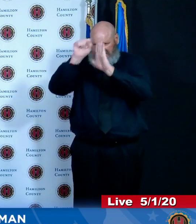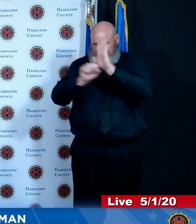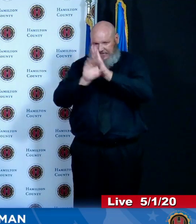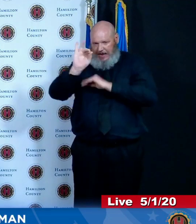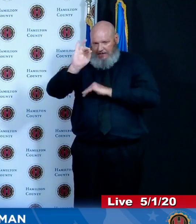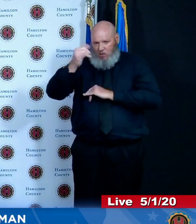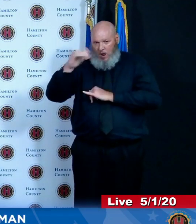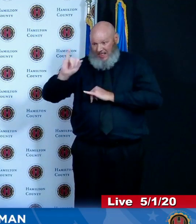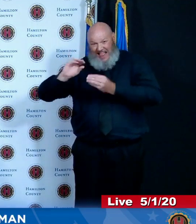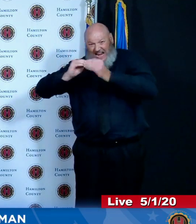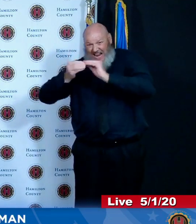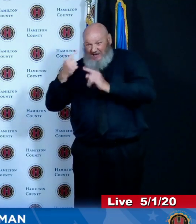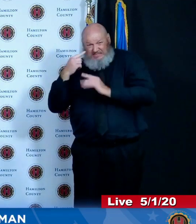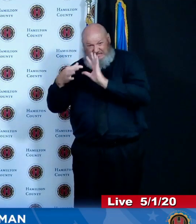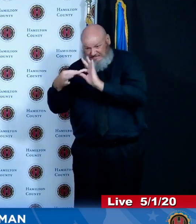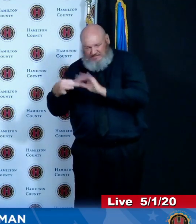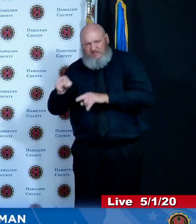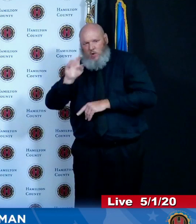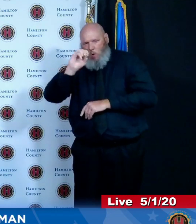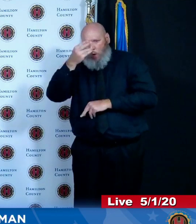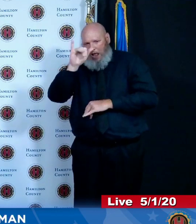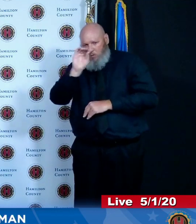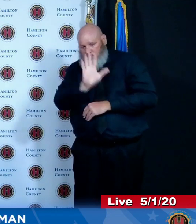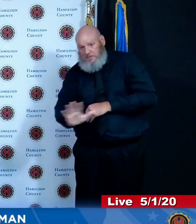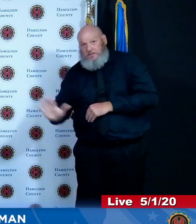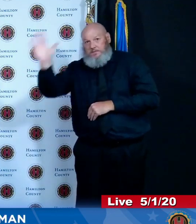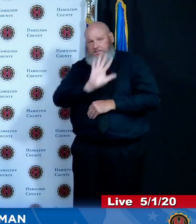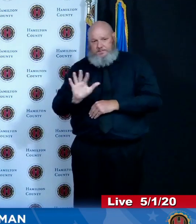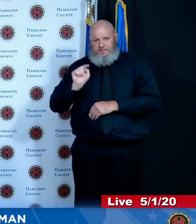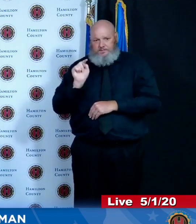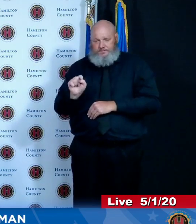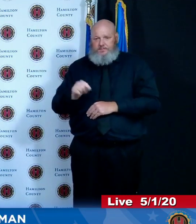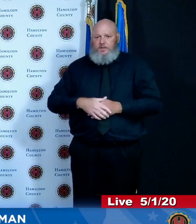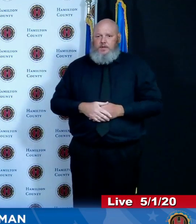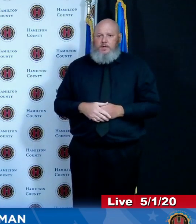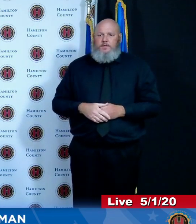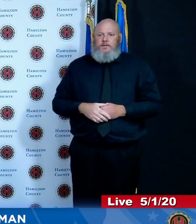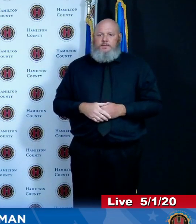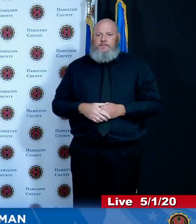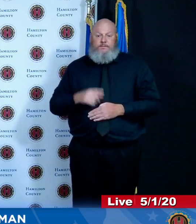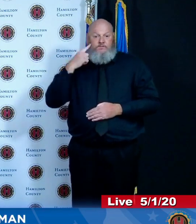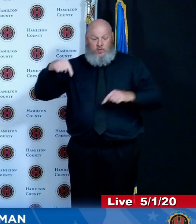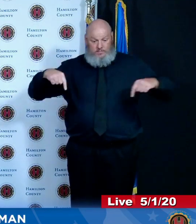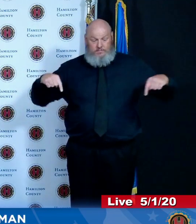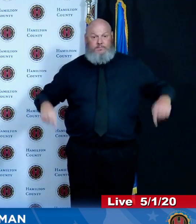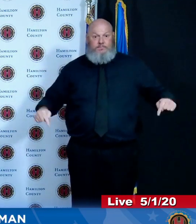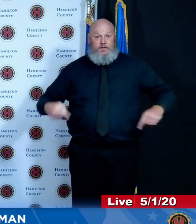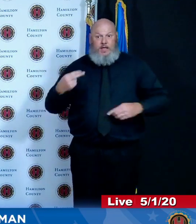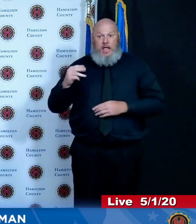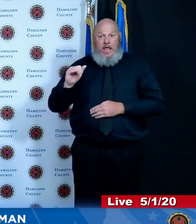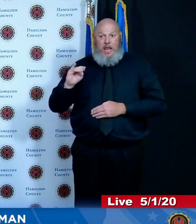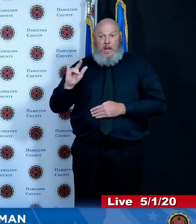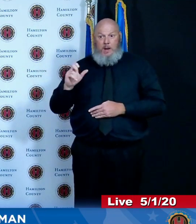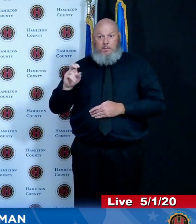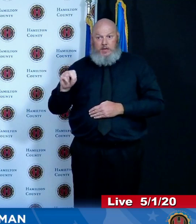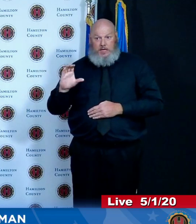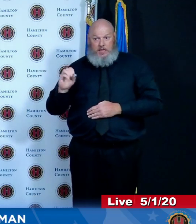getting ready to do some major ramp up in testing the governor indicated we'll be in the tens of thousands of tests per day by the end of the month this is